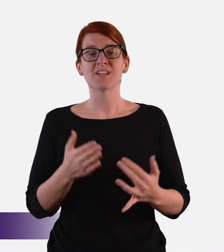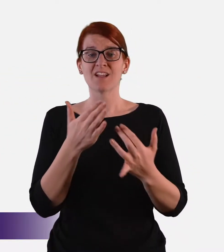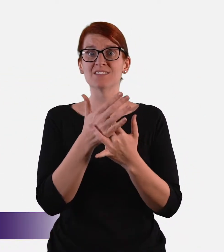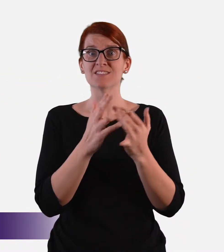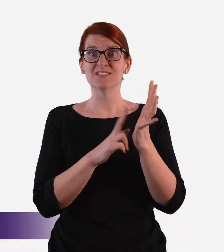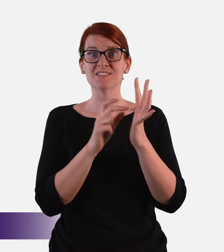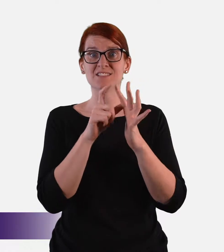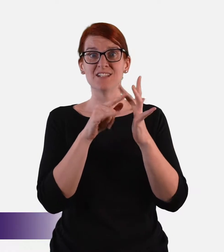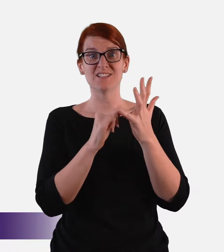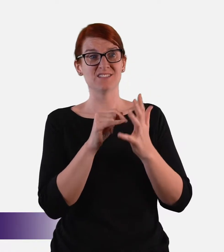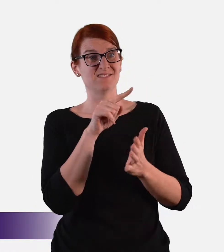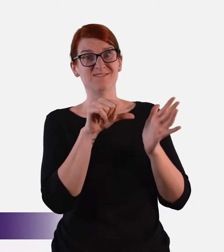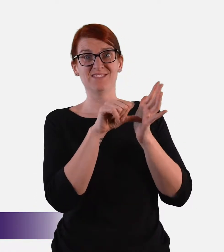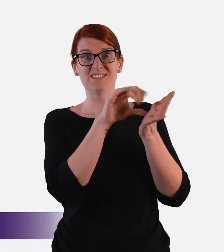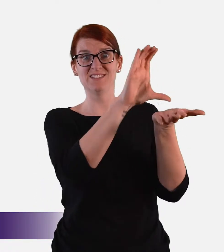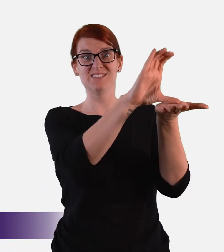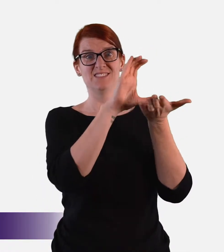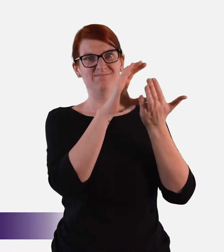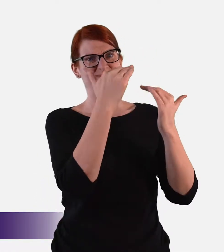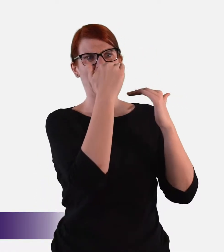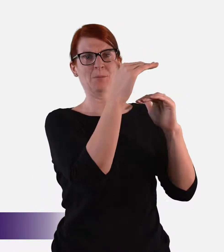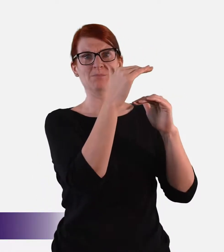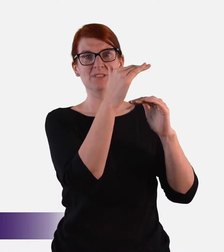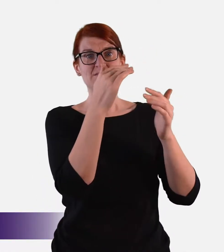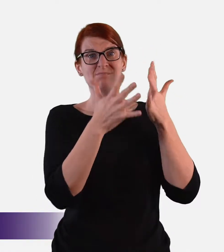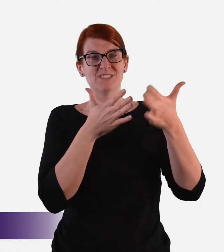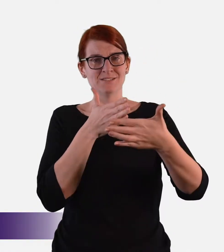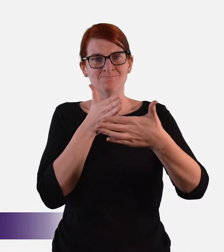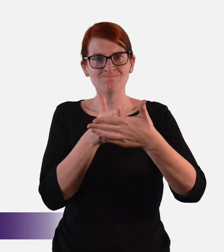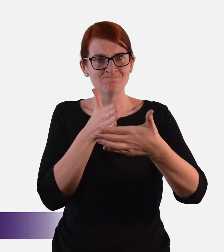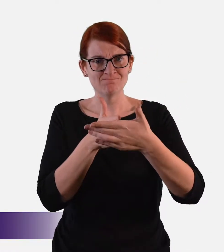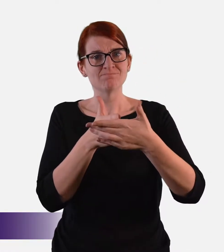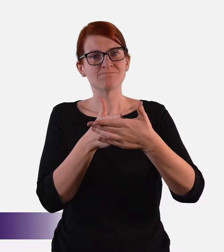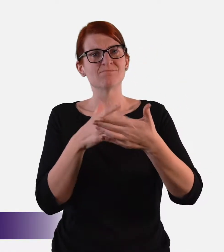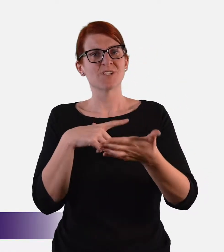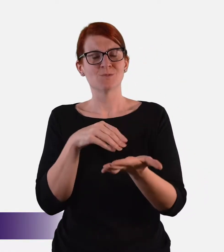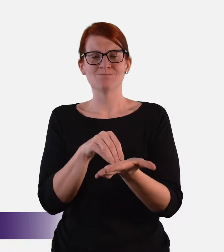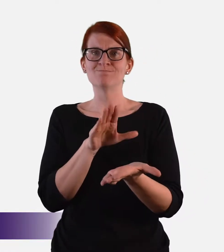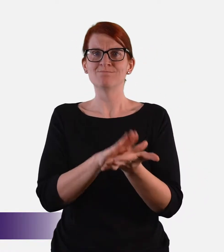Barriers in accessing NDIS funding were noted as a key contributor -